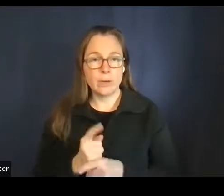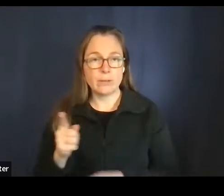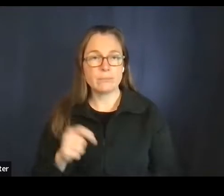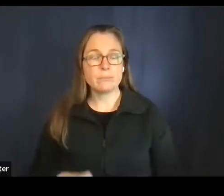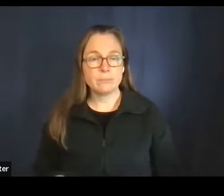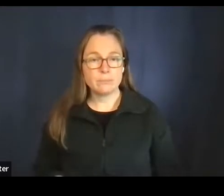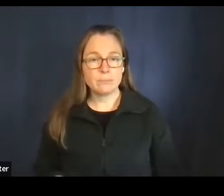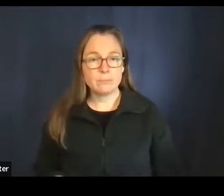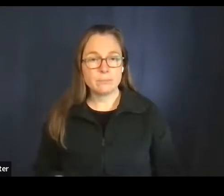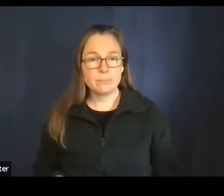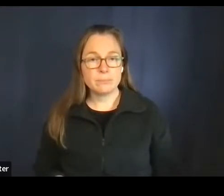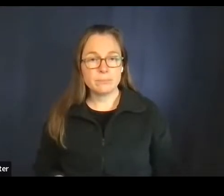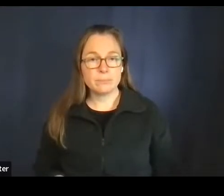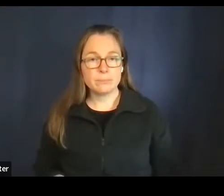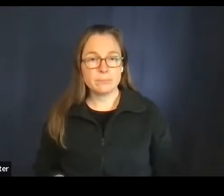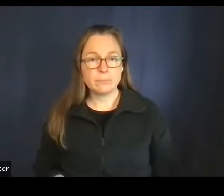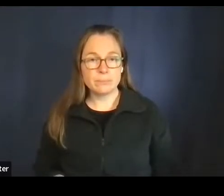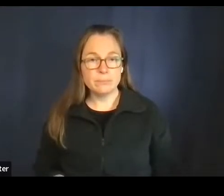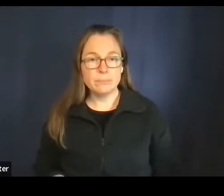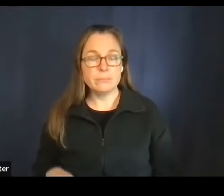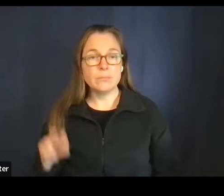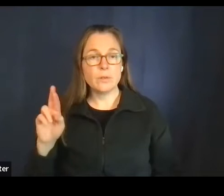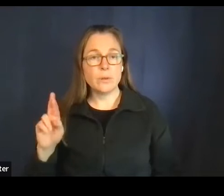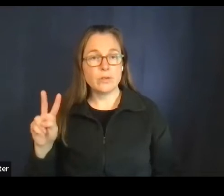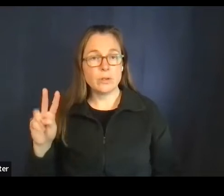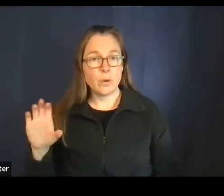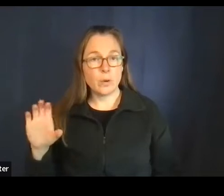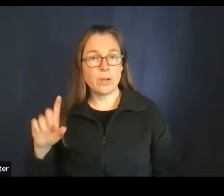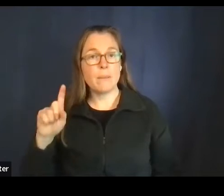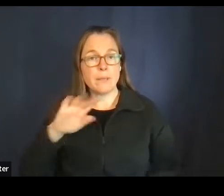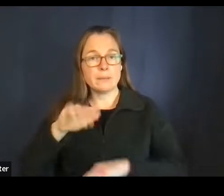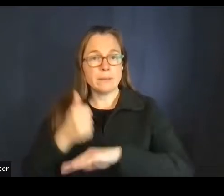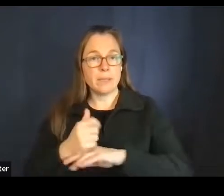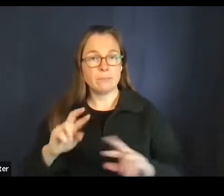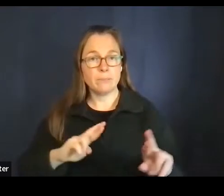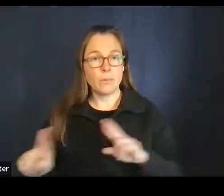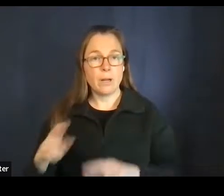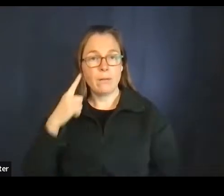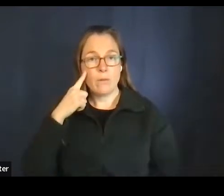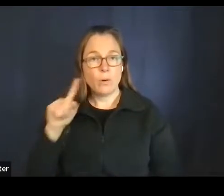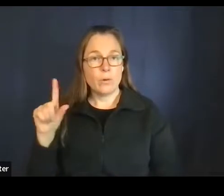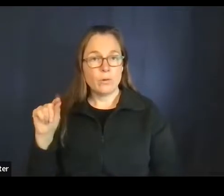The the ranked choice voting needs to be in place for the 2024 election